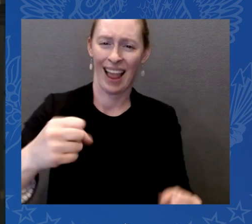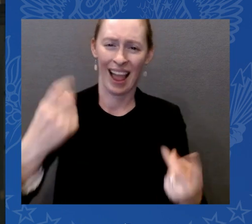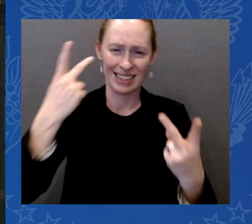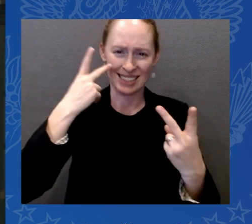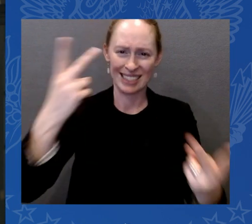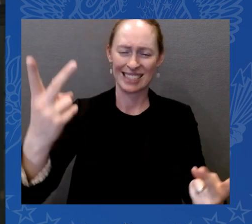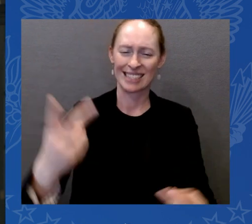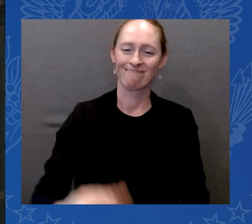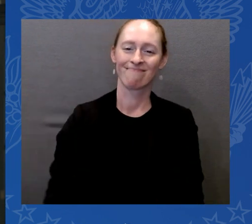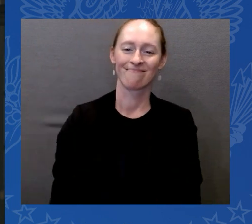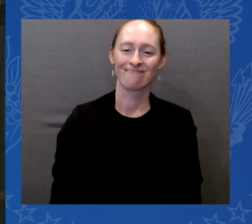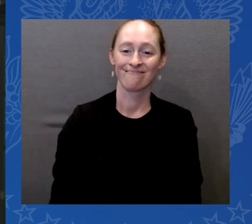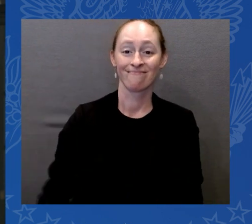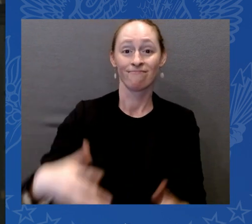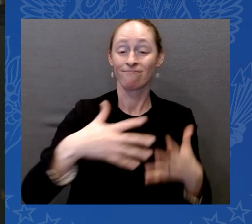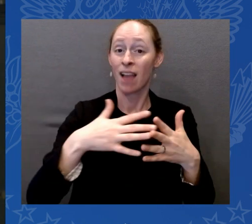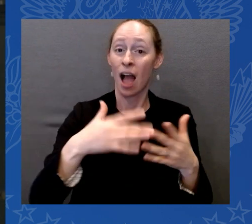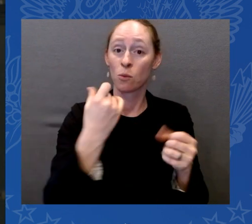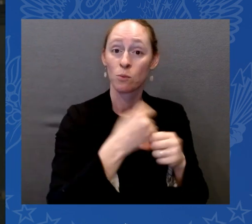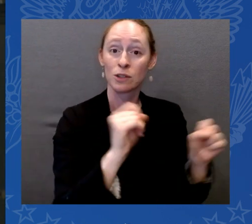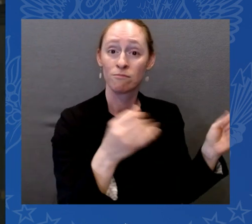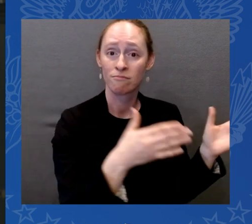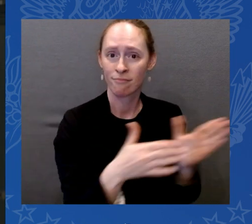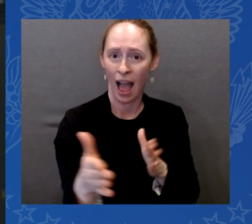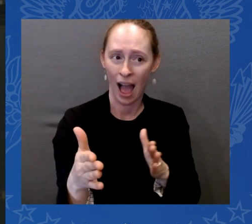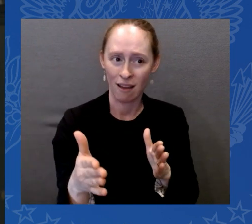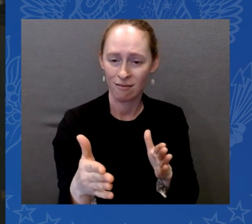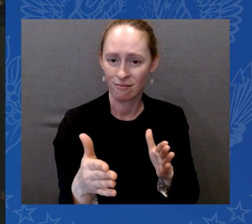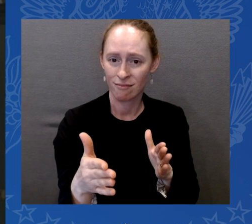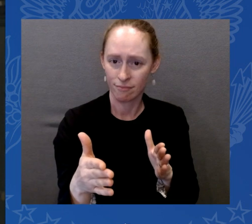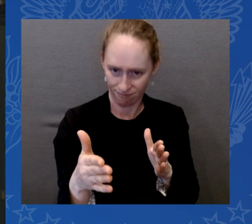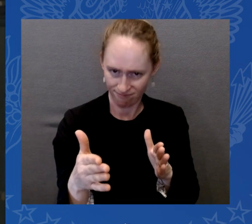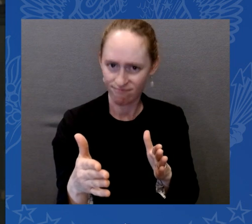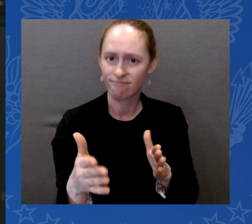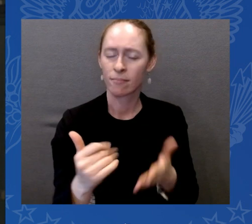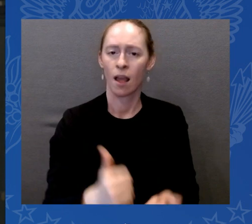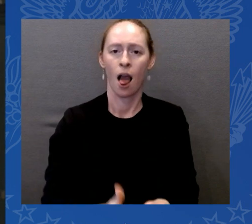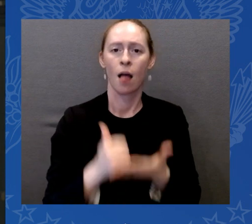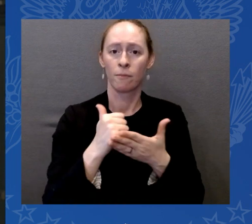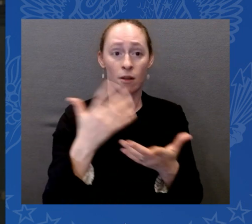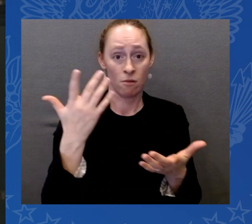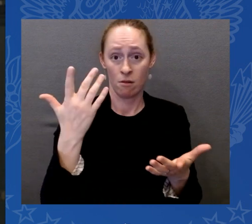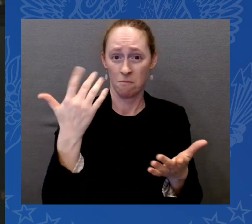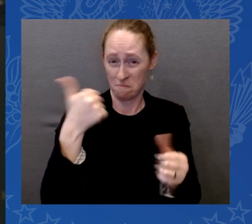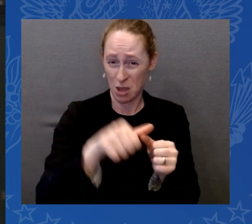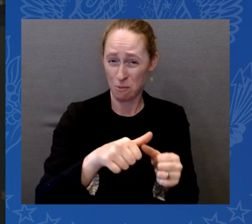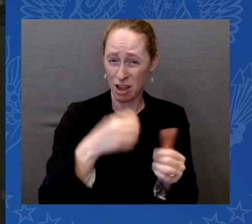that's taken us from economic crisis to economic resurgence. Jobs are up. People are back to work.